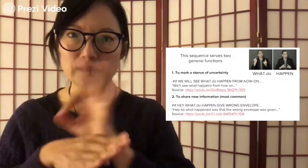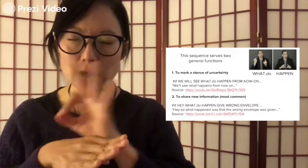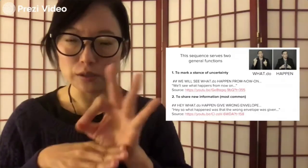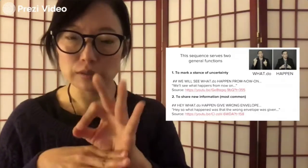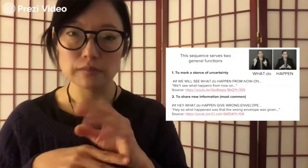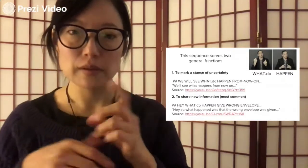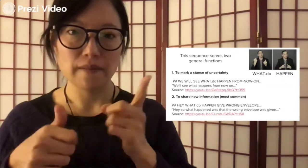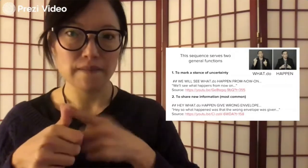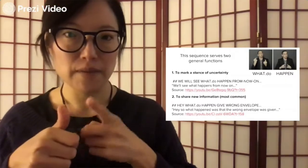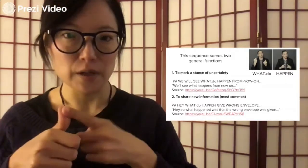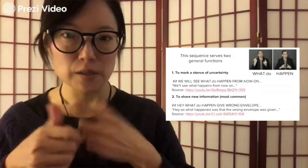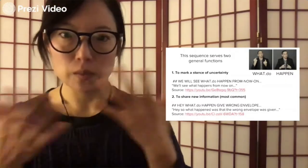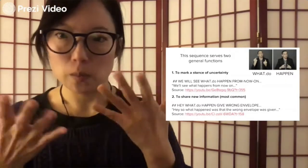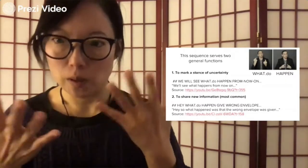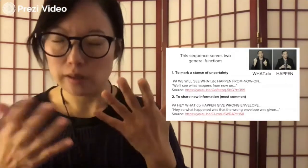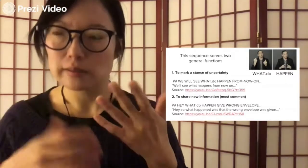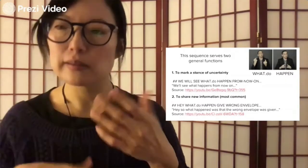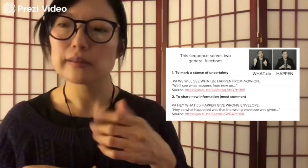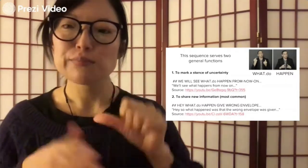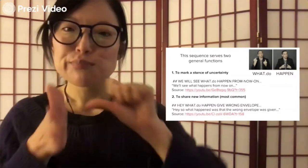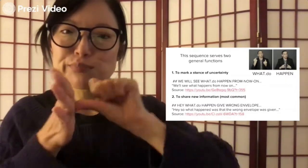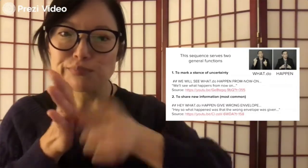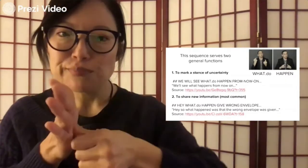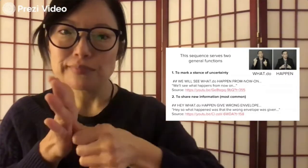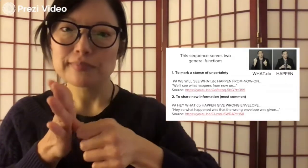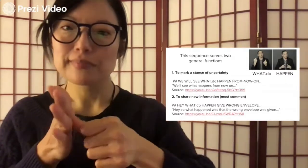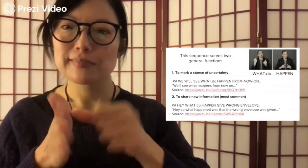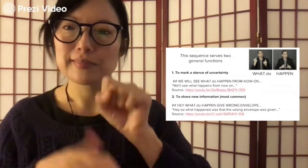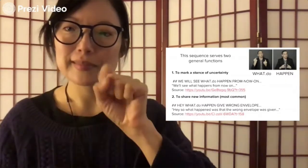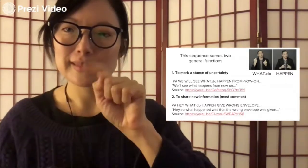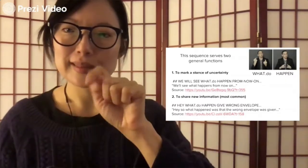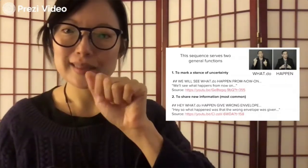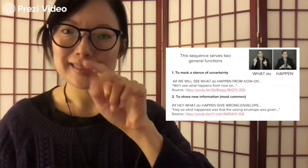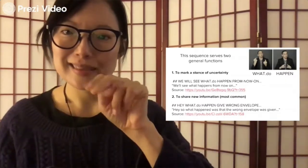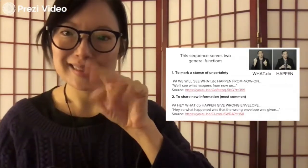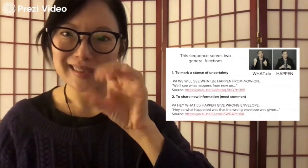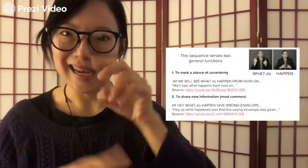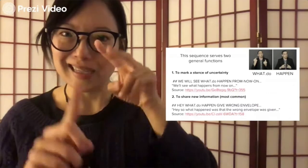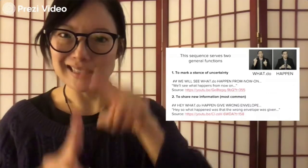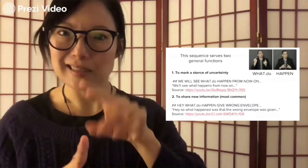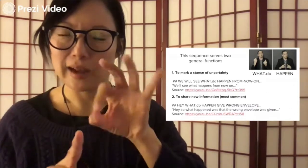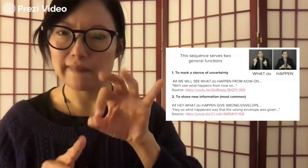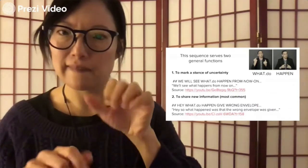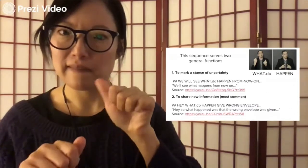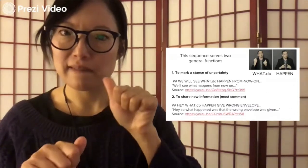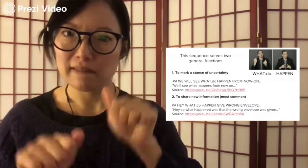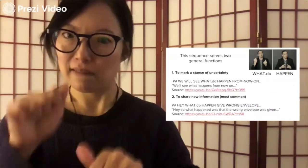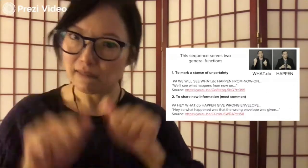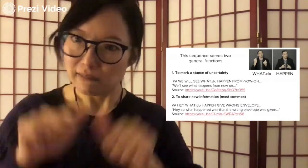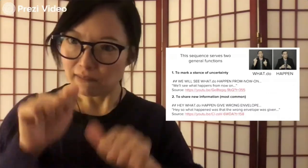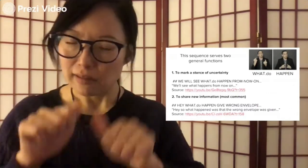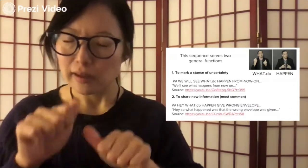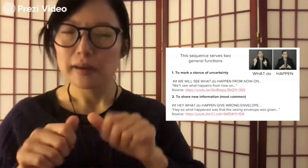functions. The first function marks a stance of uncertainty,